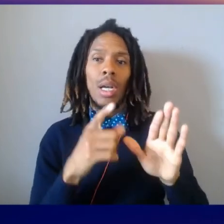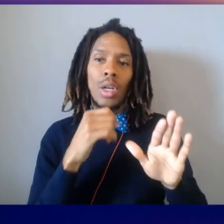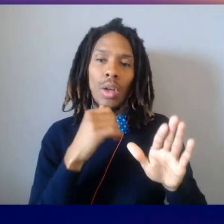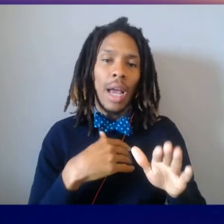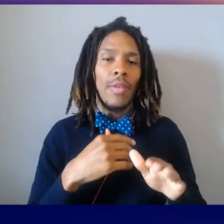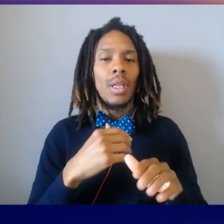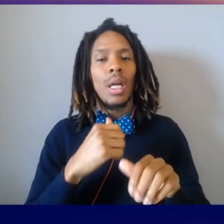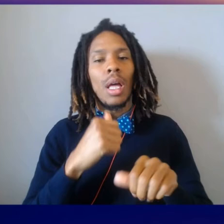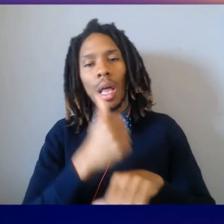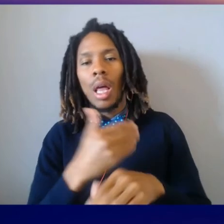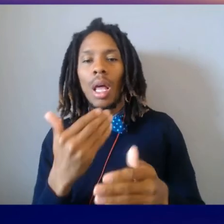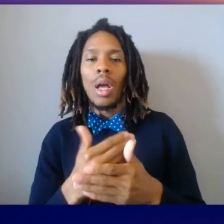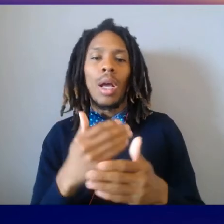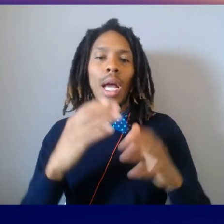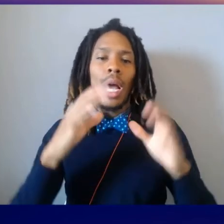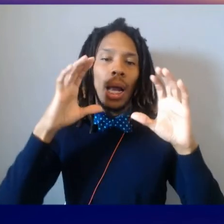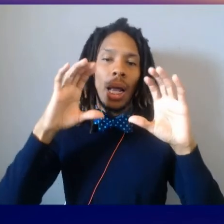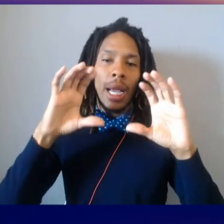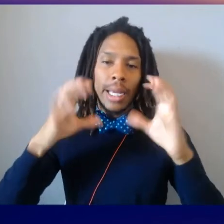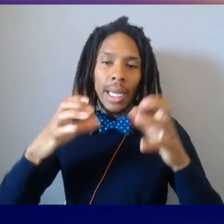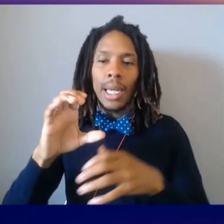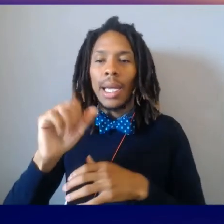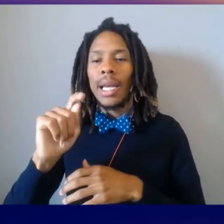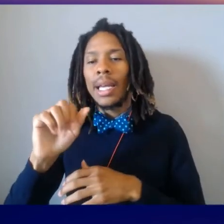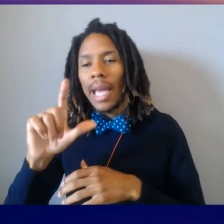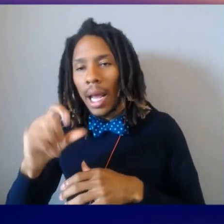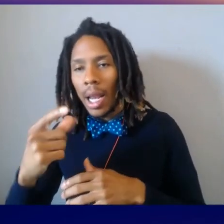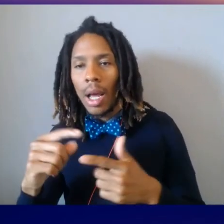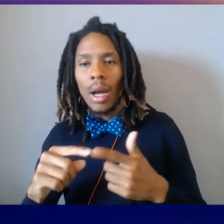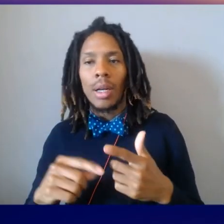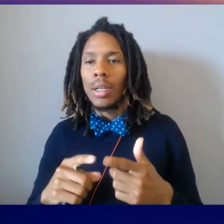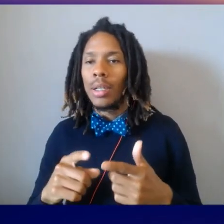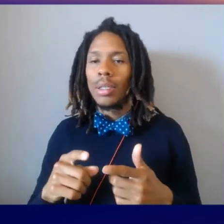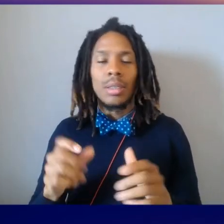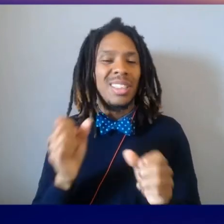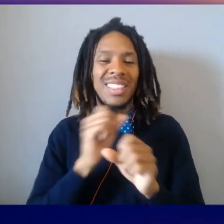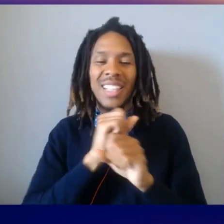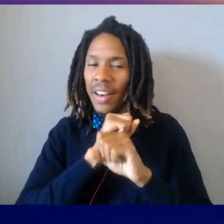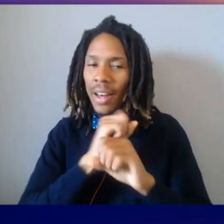You don't have to worry about all that. Just to worry a ETL at all. Exactly. We take care of all that.